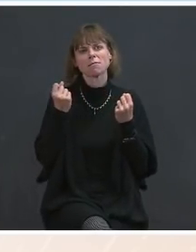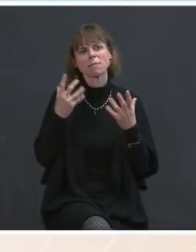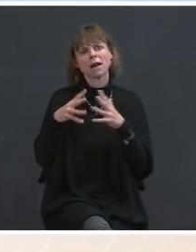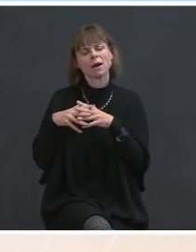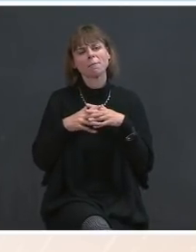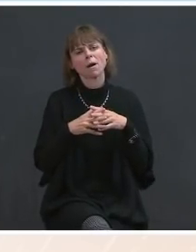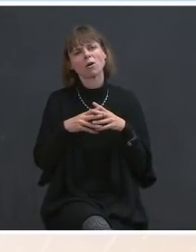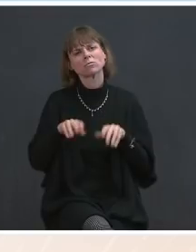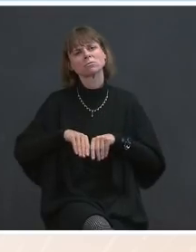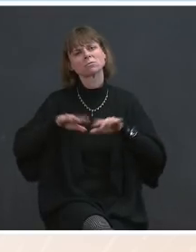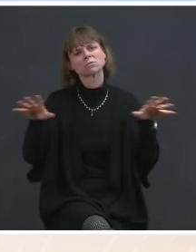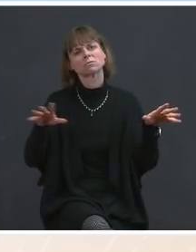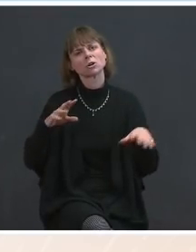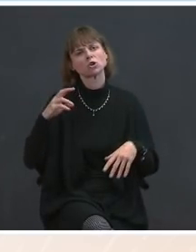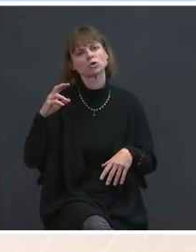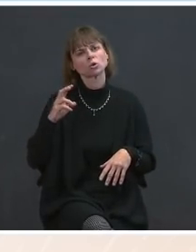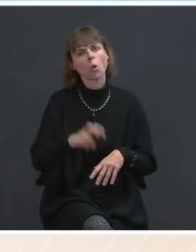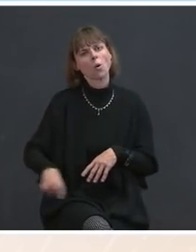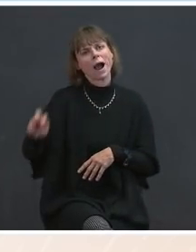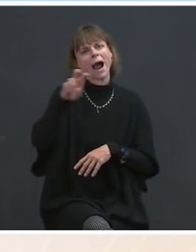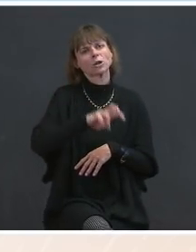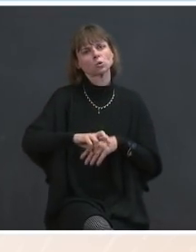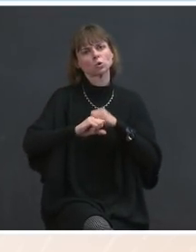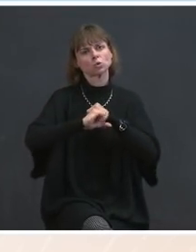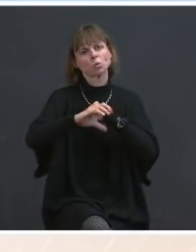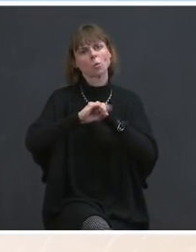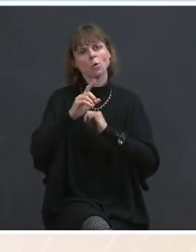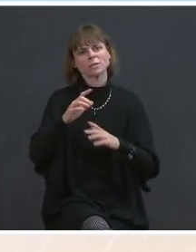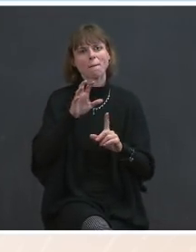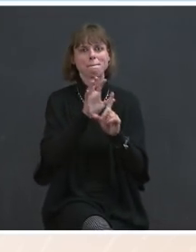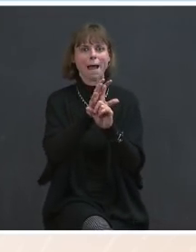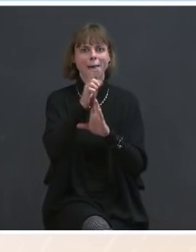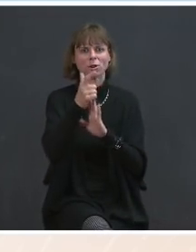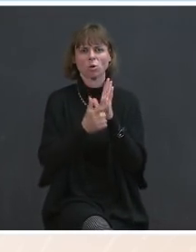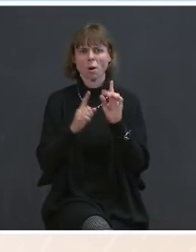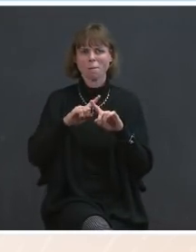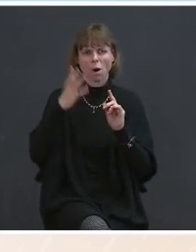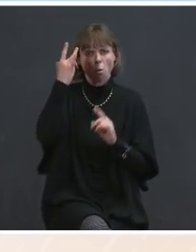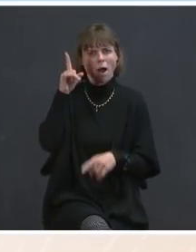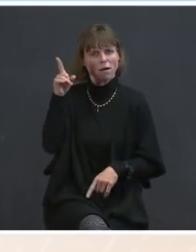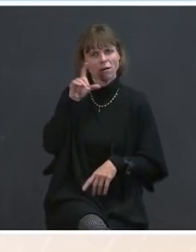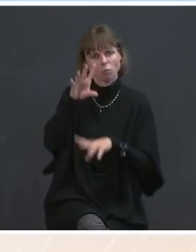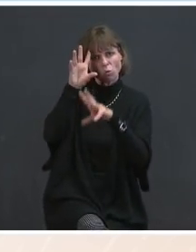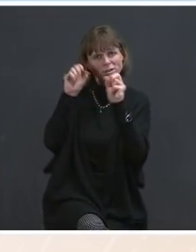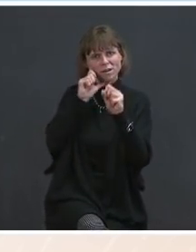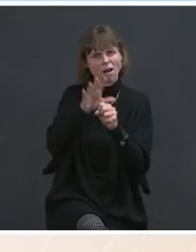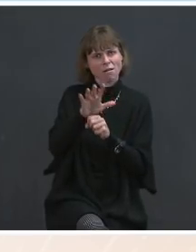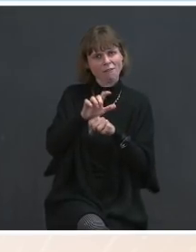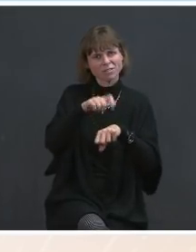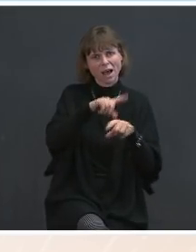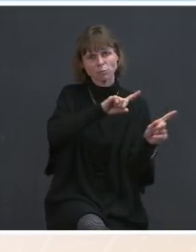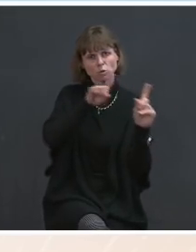"Okay, but why can't he take time to go down to the border?" I know you said, last week, when -- you've said it before: